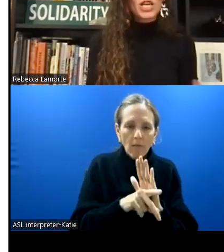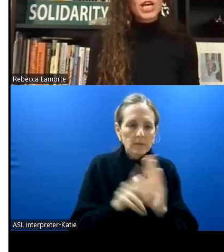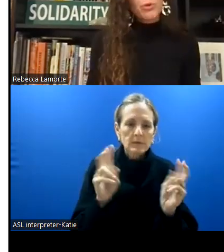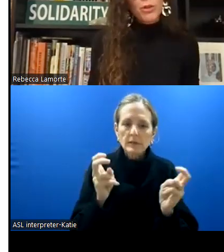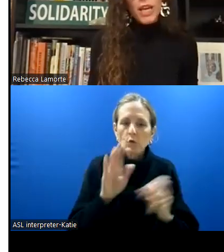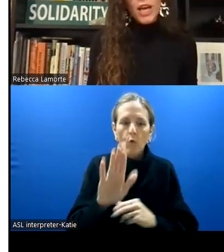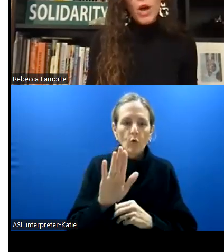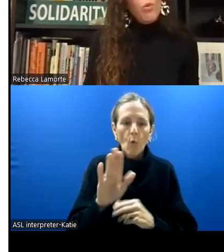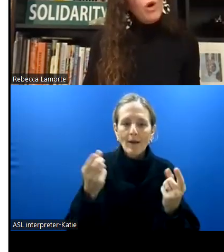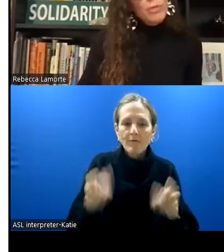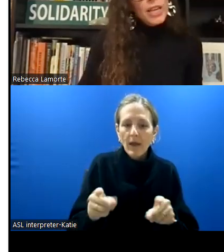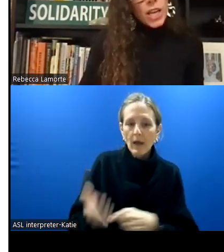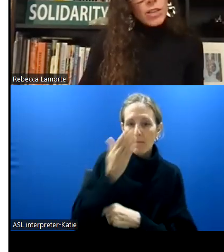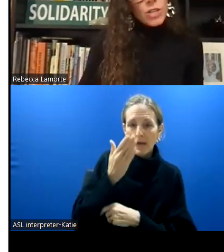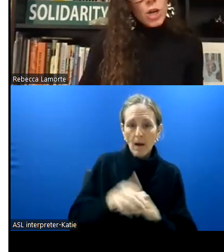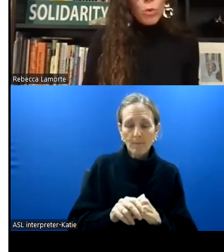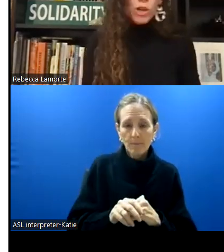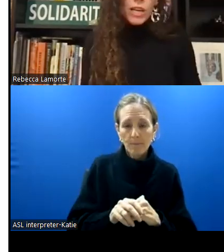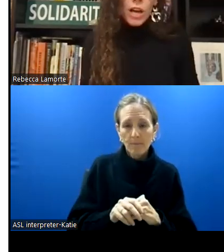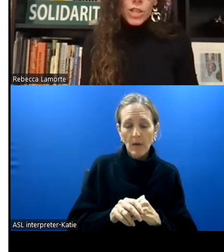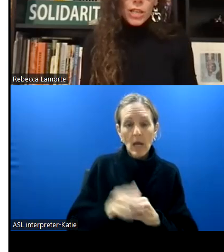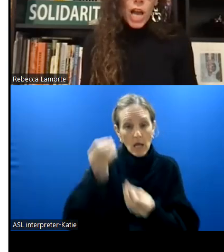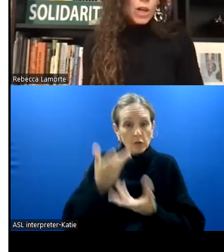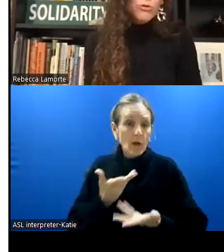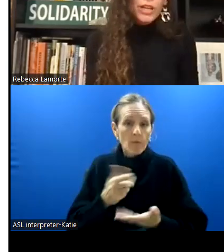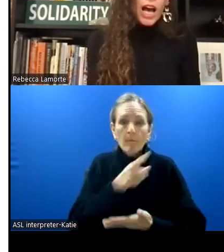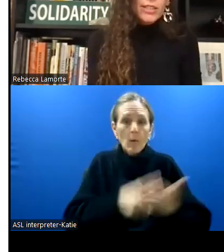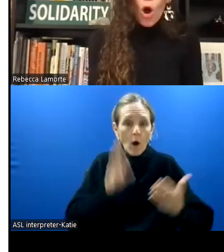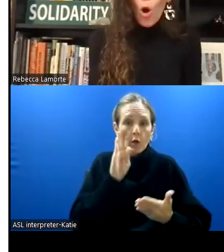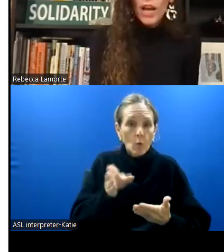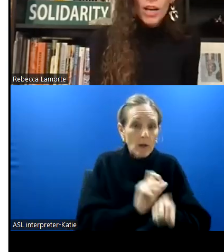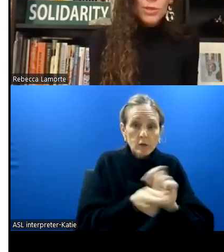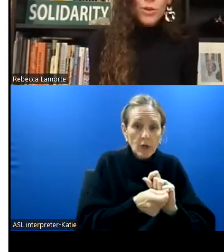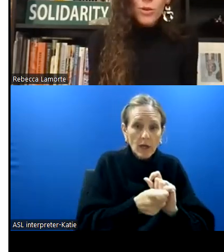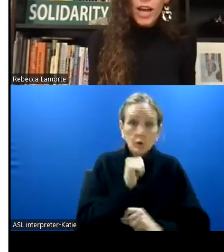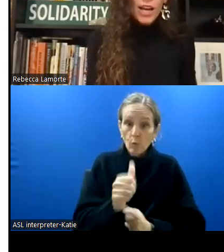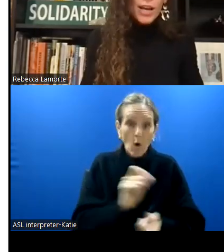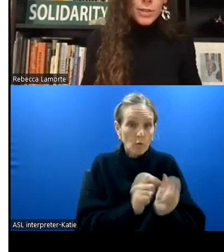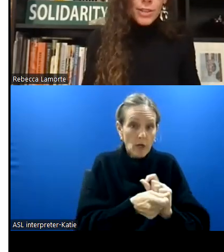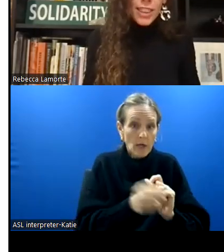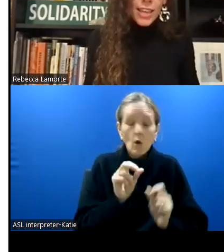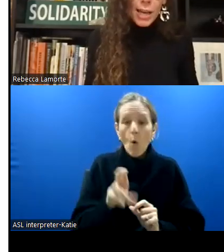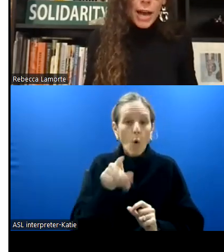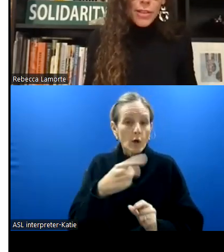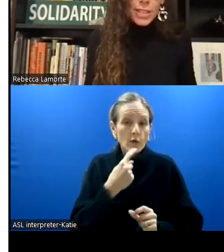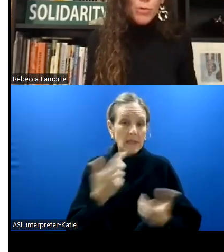Share with me what you may change, what you may not change, how you've realized, "Oh, my God, it was so great, and I was already thinking about this